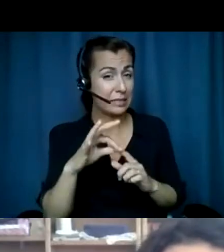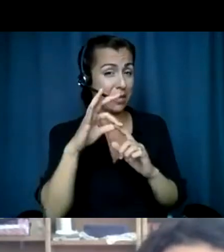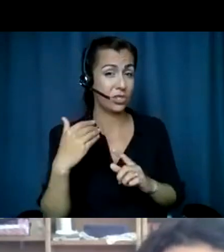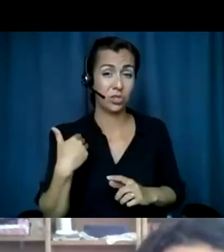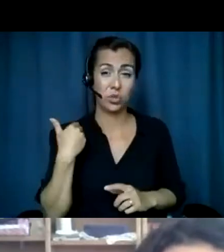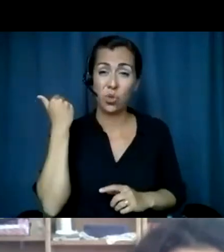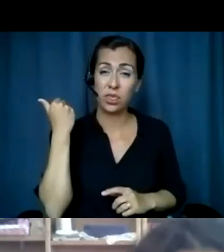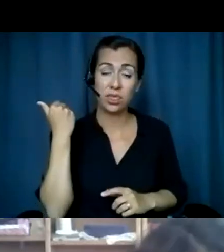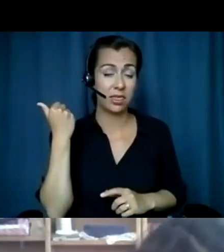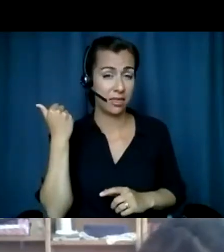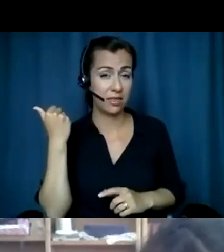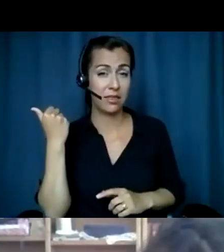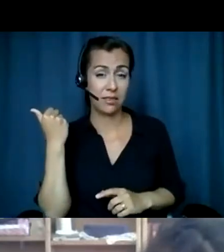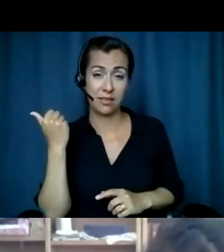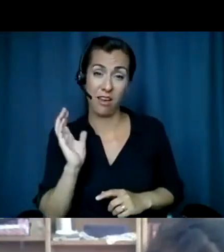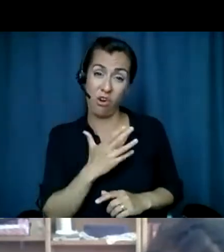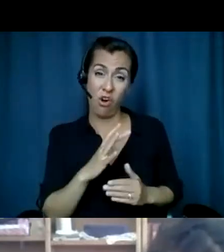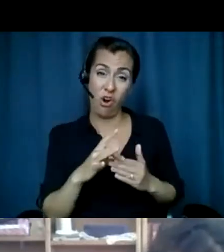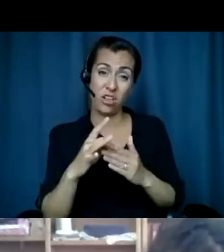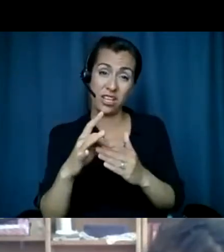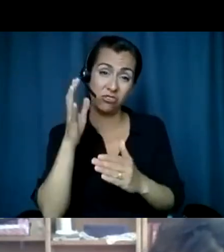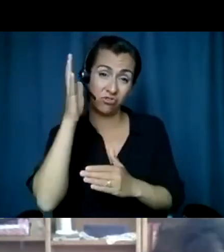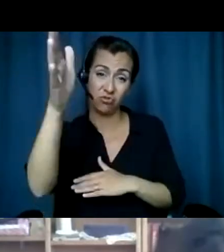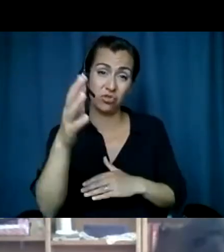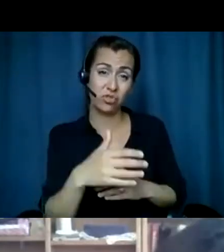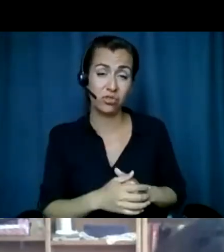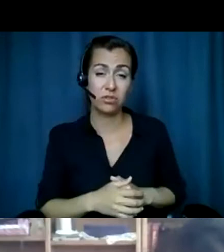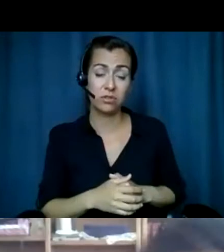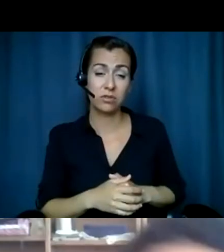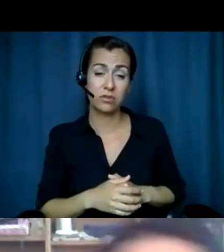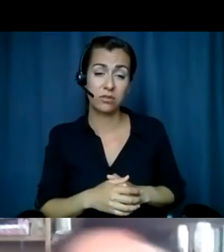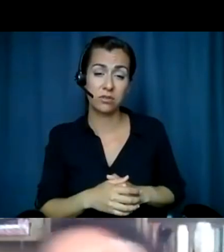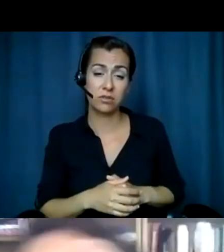voting rights- strongly agree, agree, disagree,